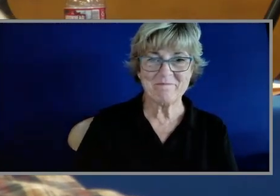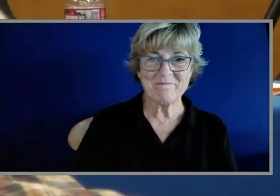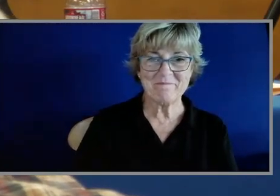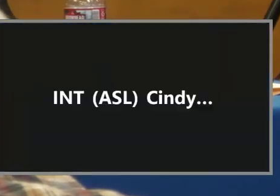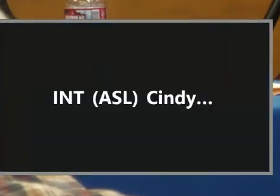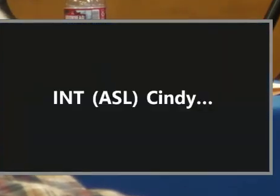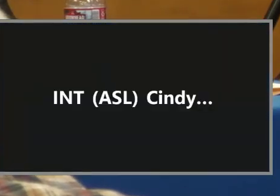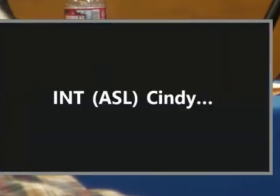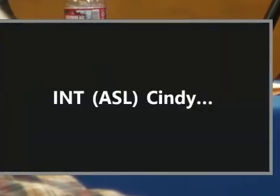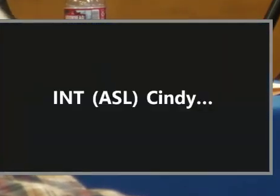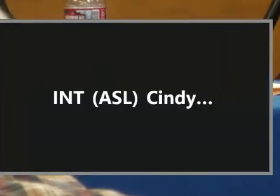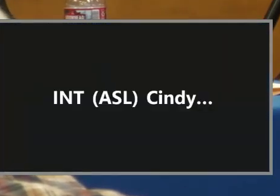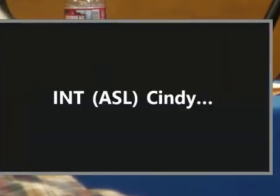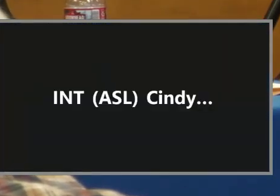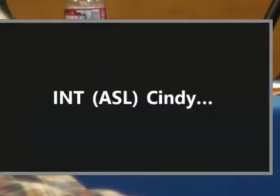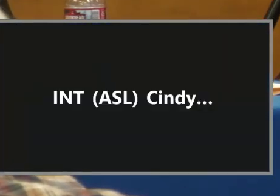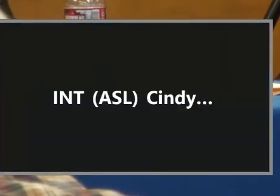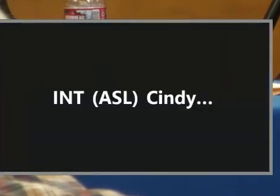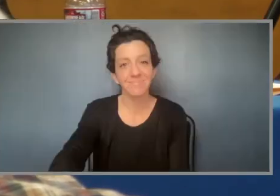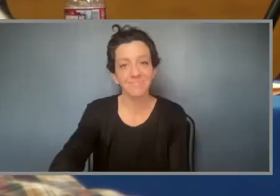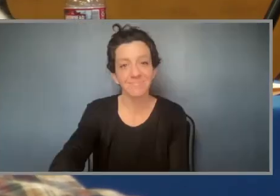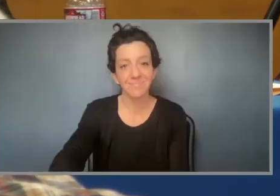Studio: pendleton were deployed on April 1 in some place.